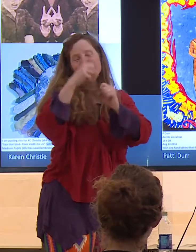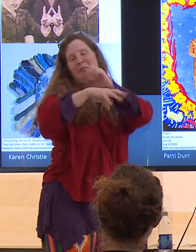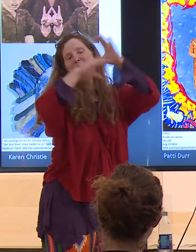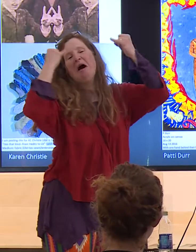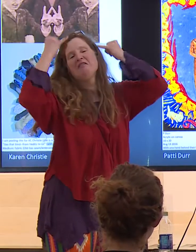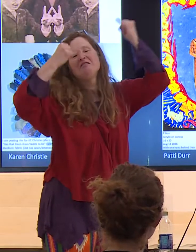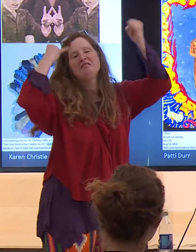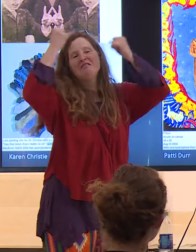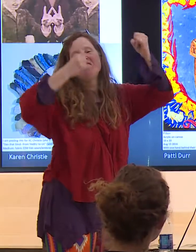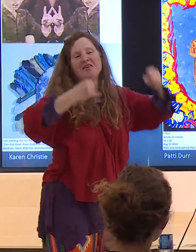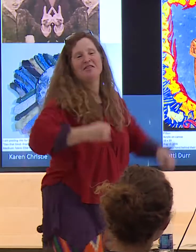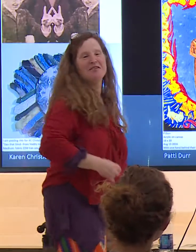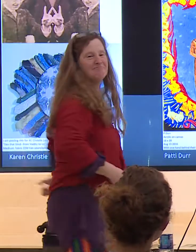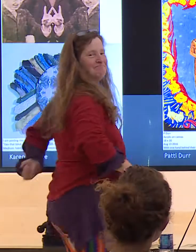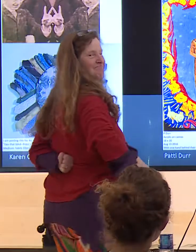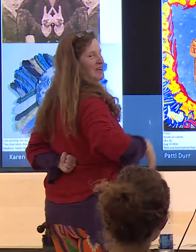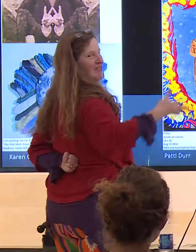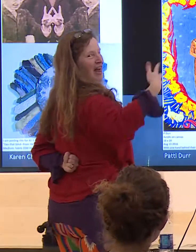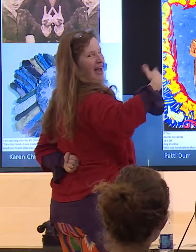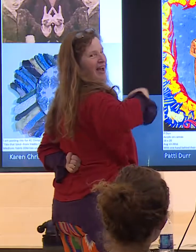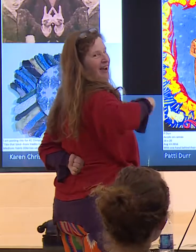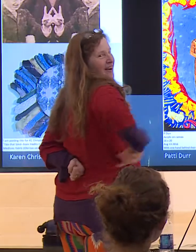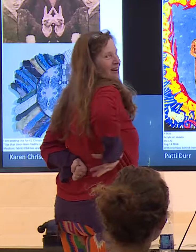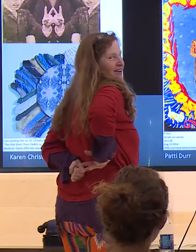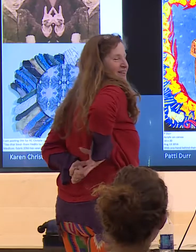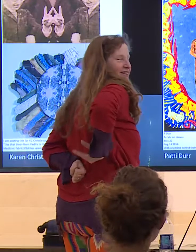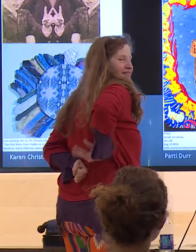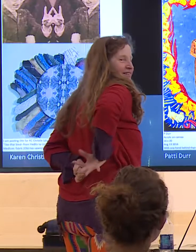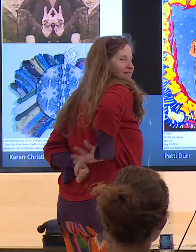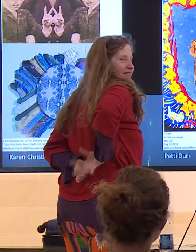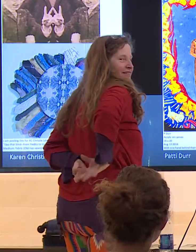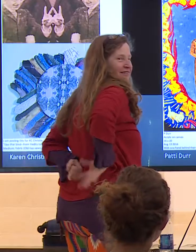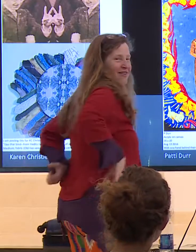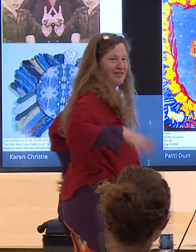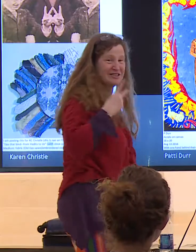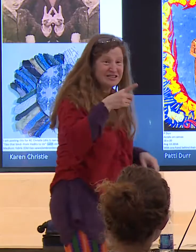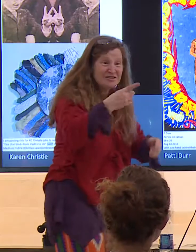There's a new sign. The union flag, we can see that there